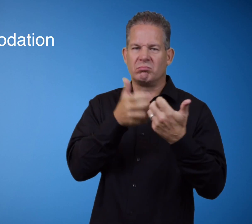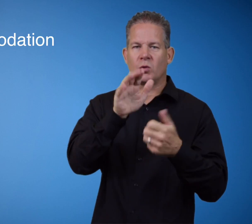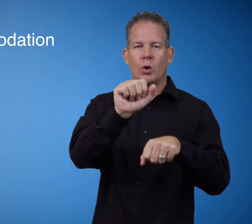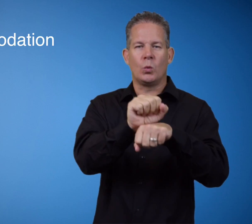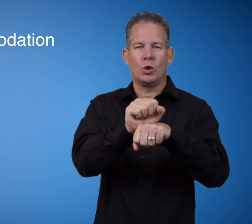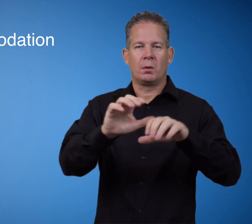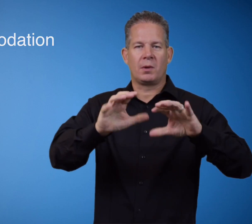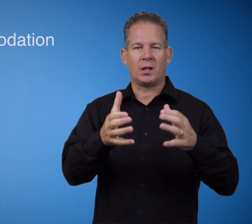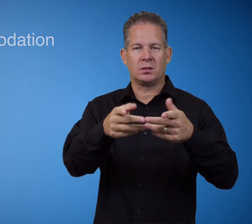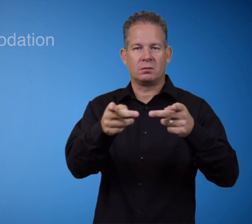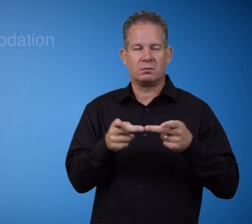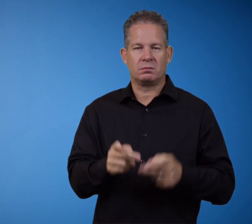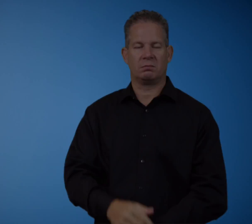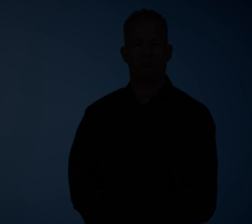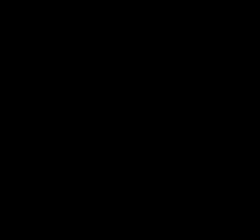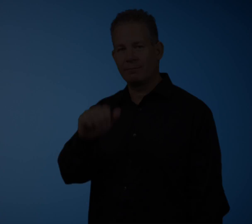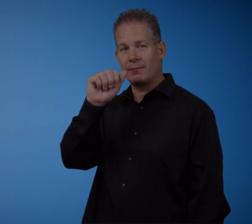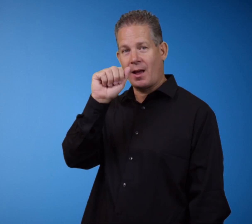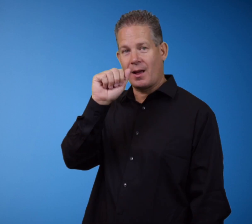There are a variety of accommodations that can encourage your workplace.